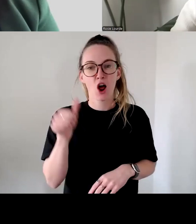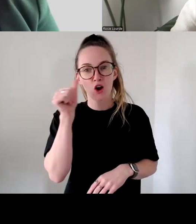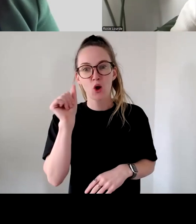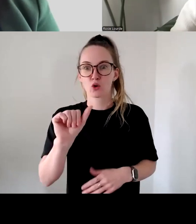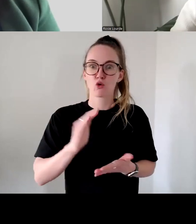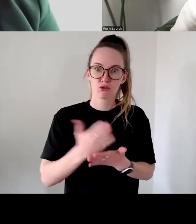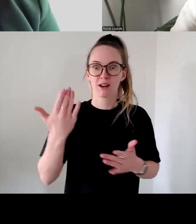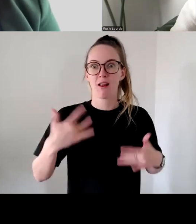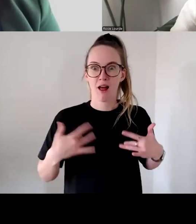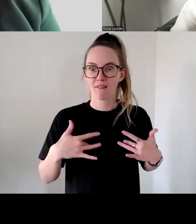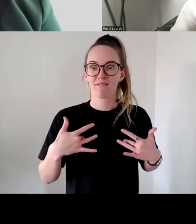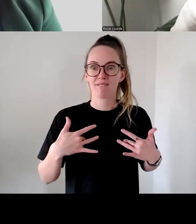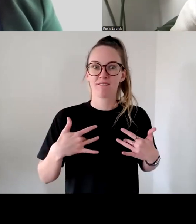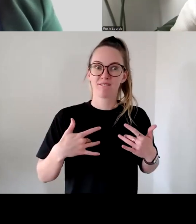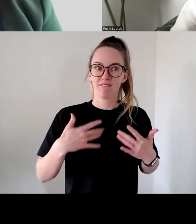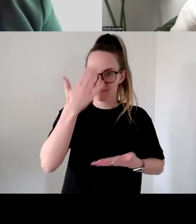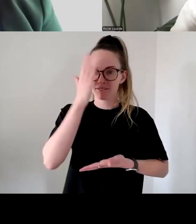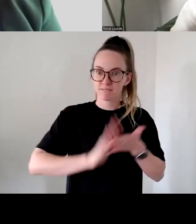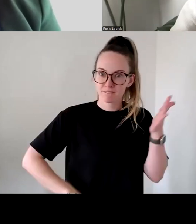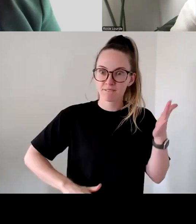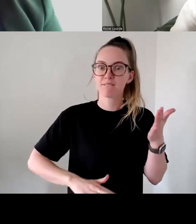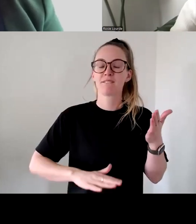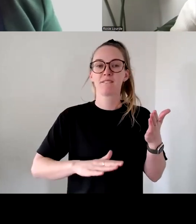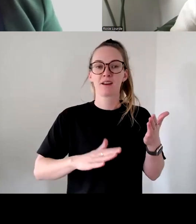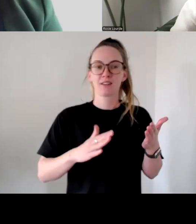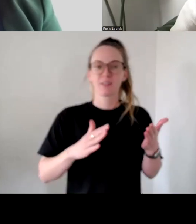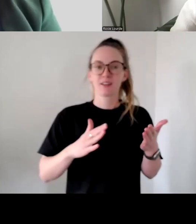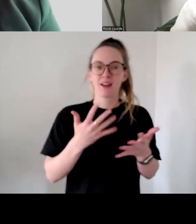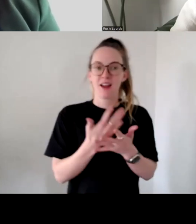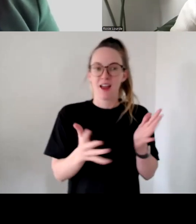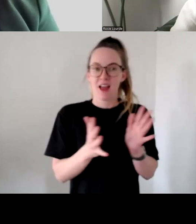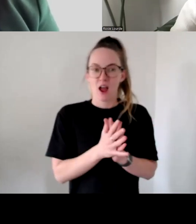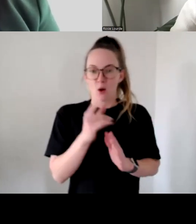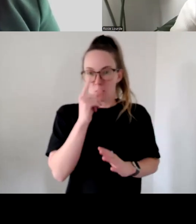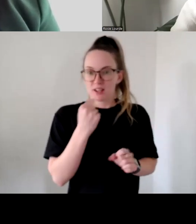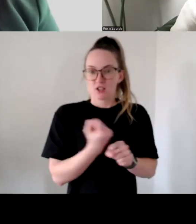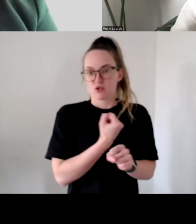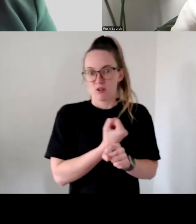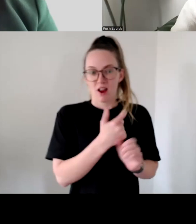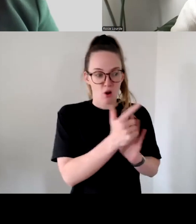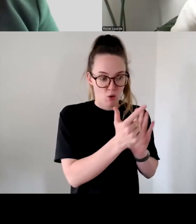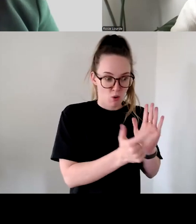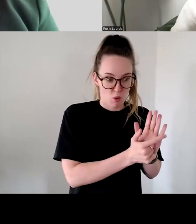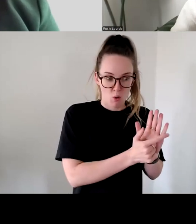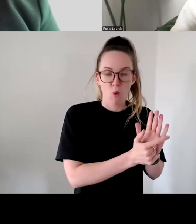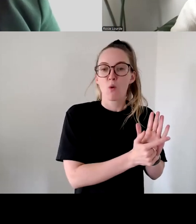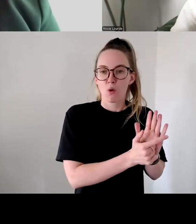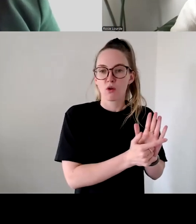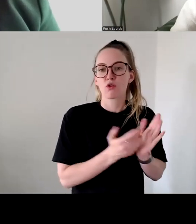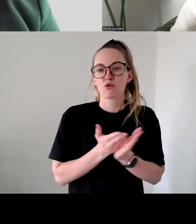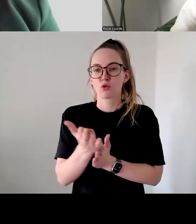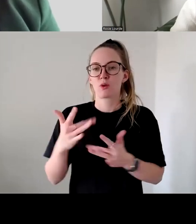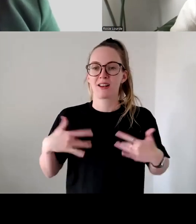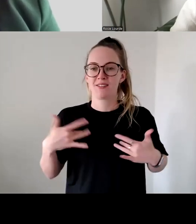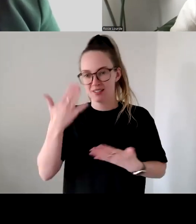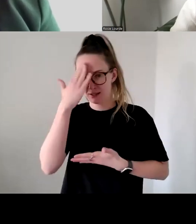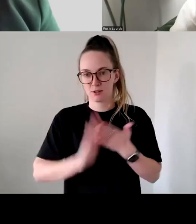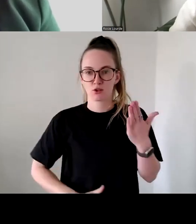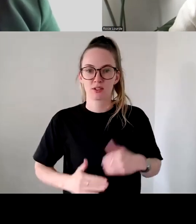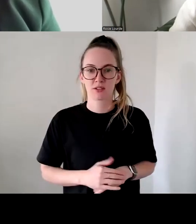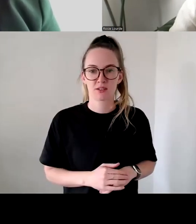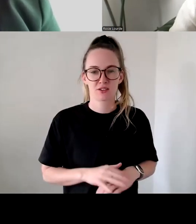always reminds me of how we turn laws into real lived experience. So it has been great.